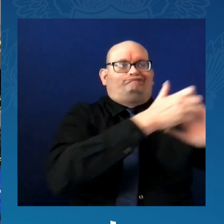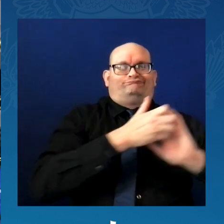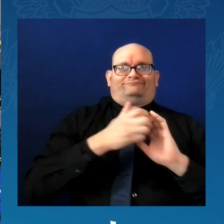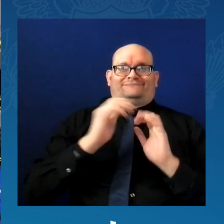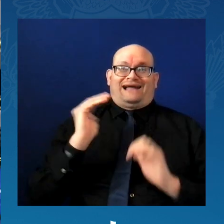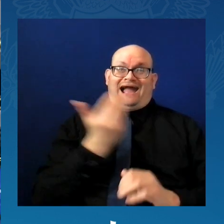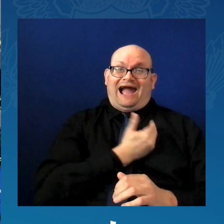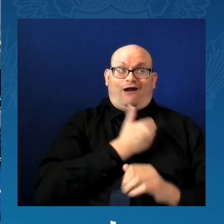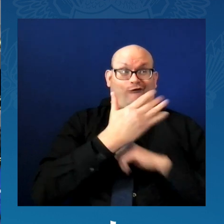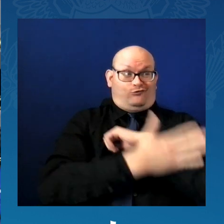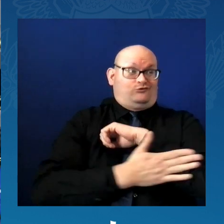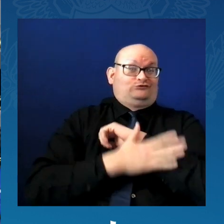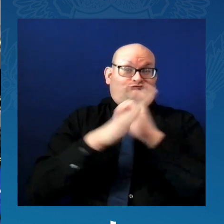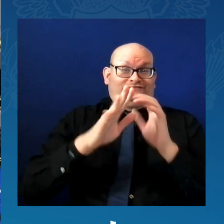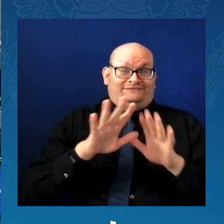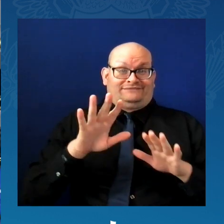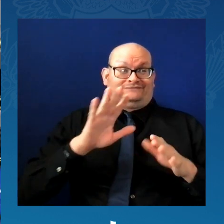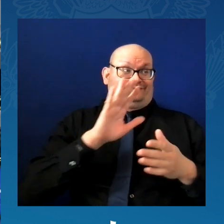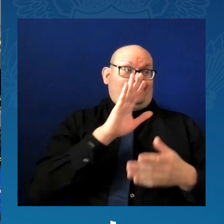to effectively address this pressing talent issue.